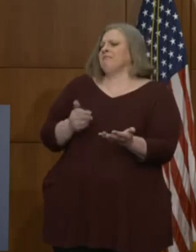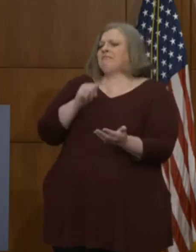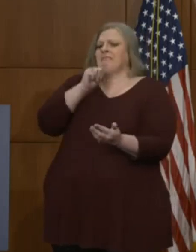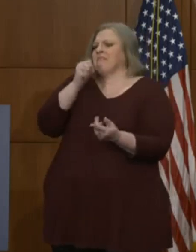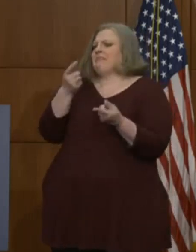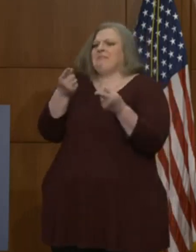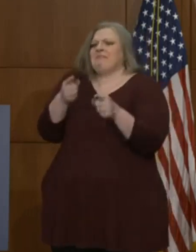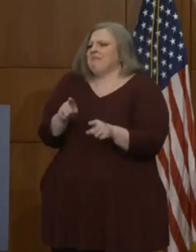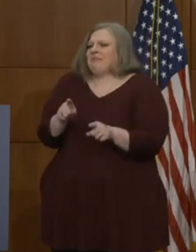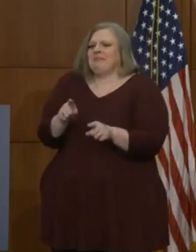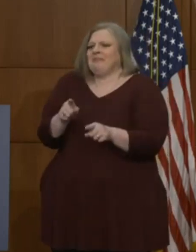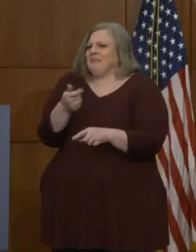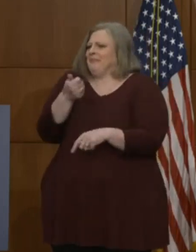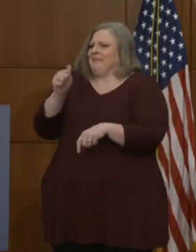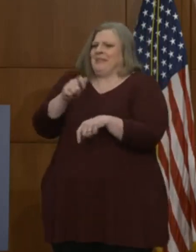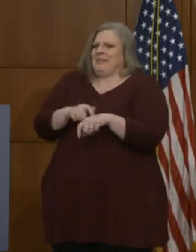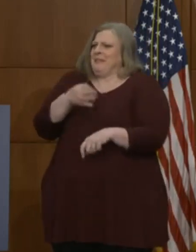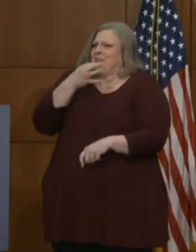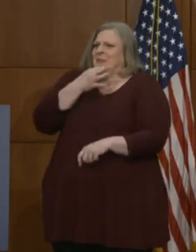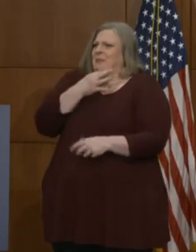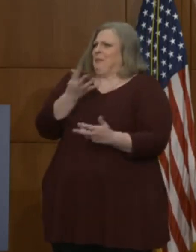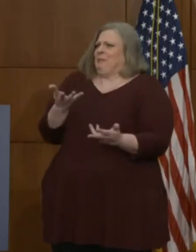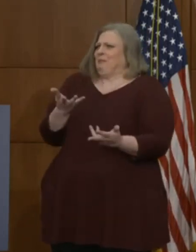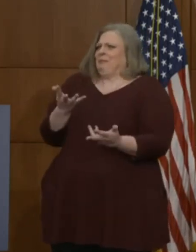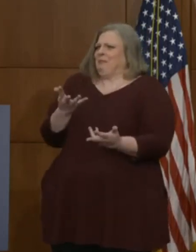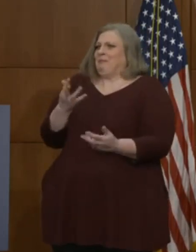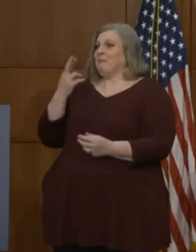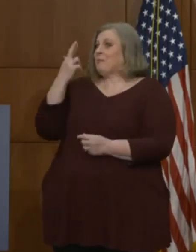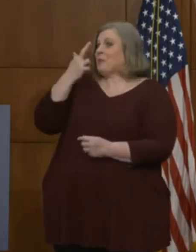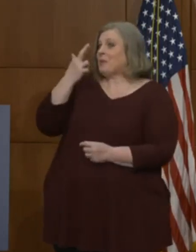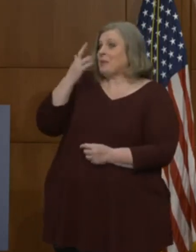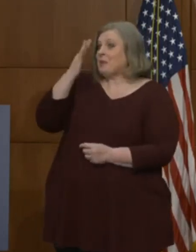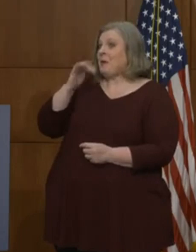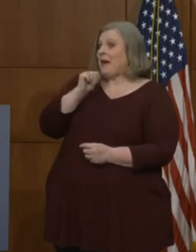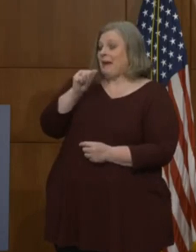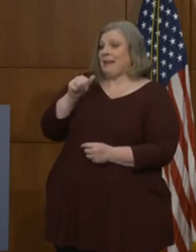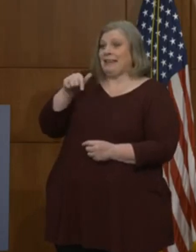JUST GONNA GO BACK IT ONE ON ONE DAY TO BE IN. AGAIN I ONE DAY TO BE IN. AGAIN I THAT’S GONNA HAPPEN. IN THE